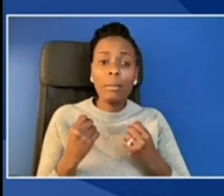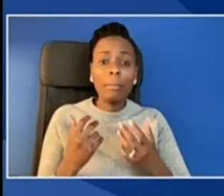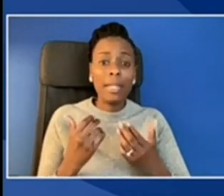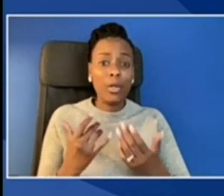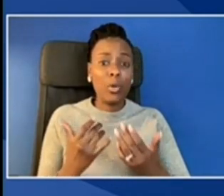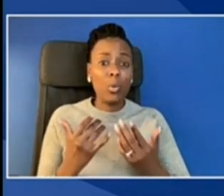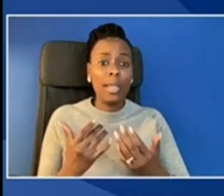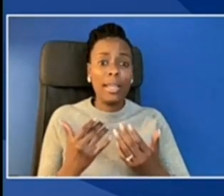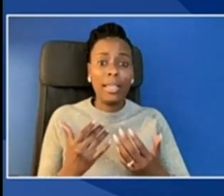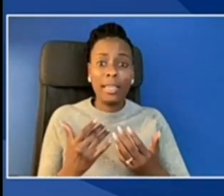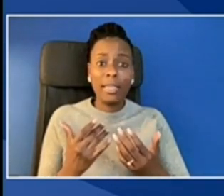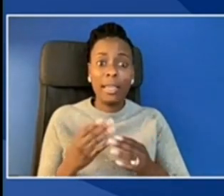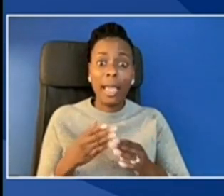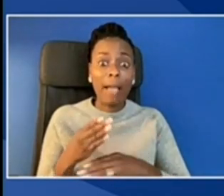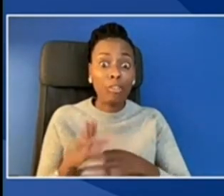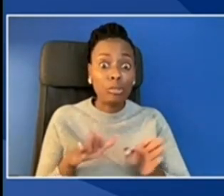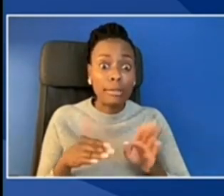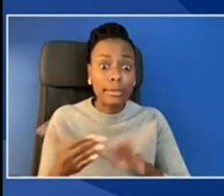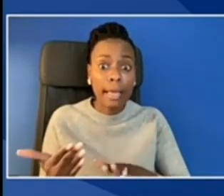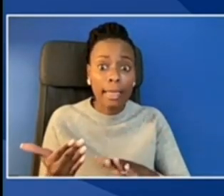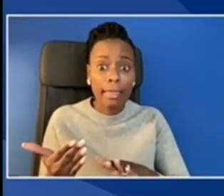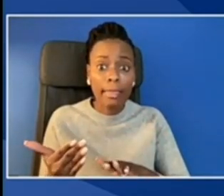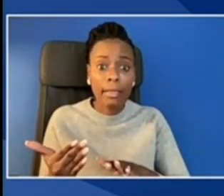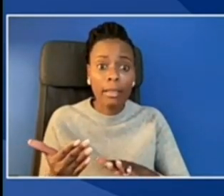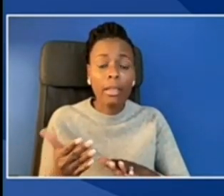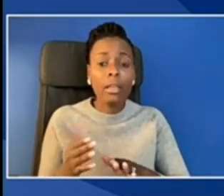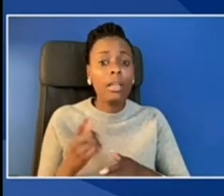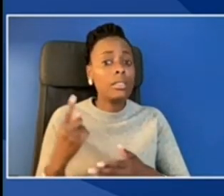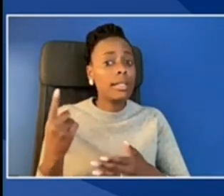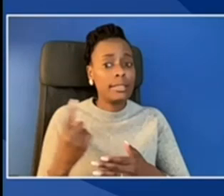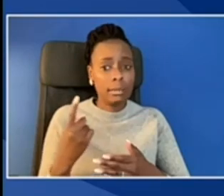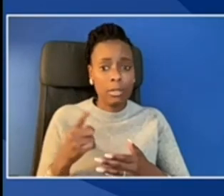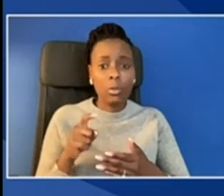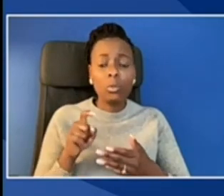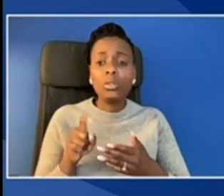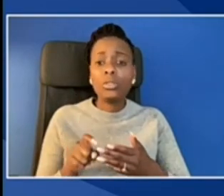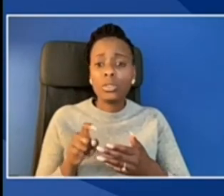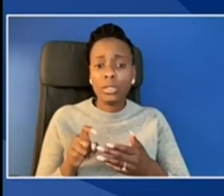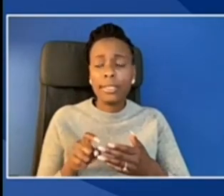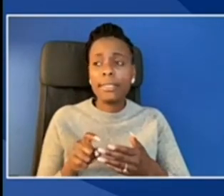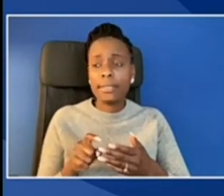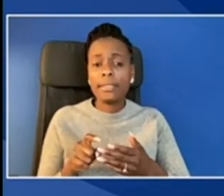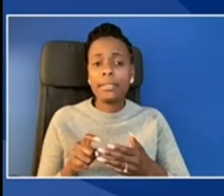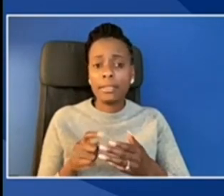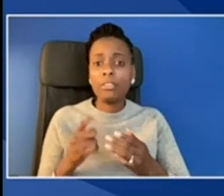after death. So I think that's something that we should really keep in mind that